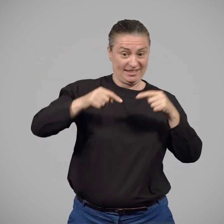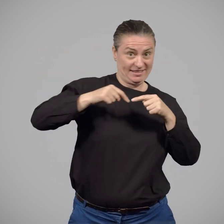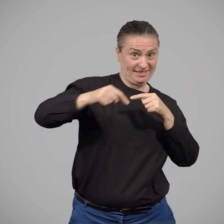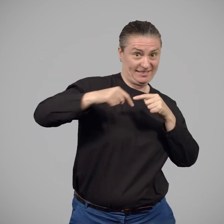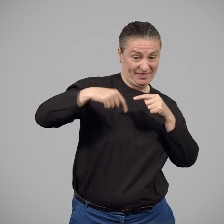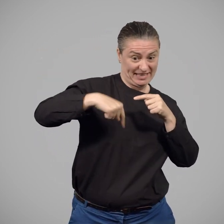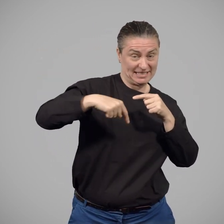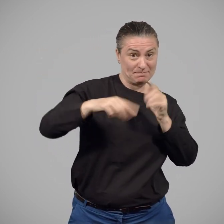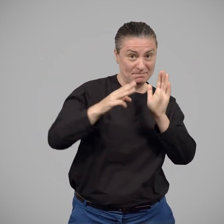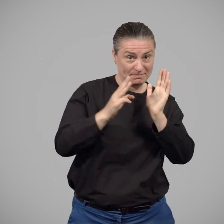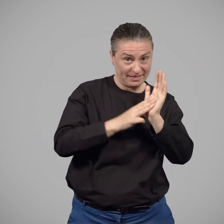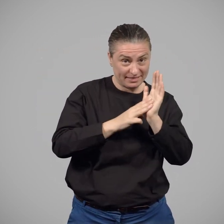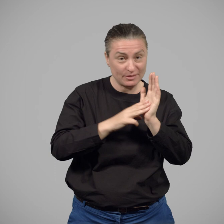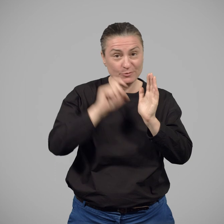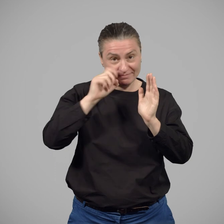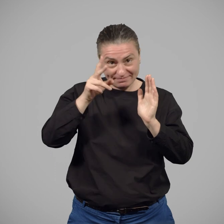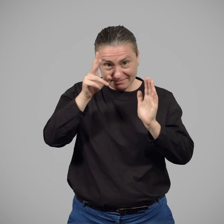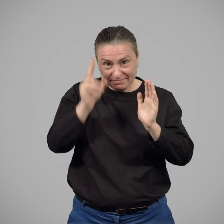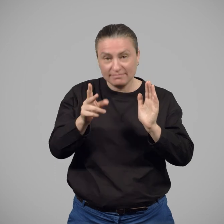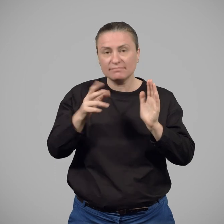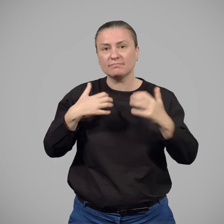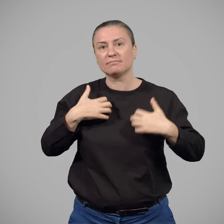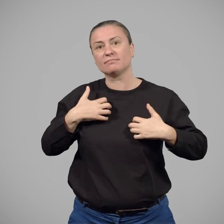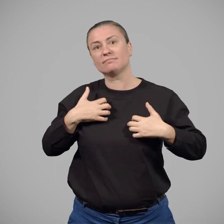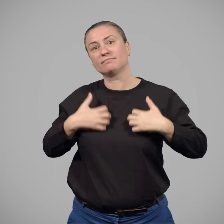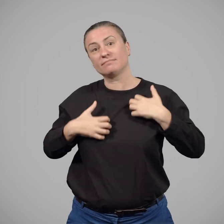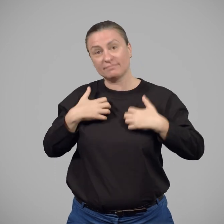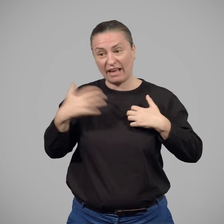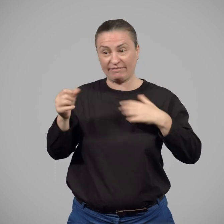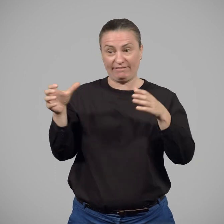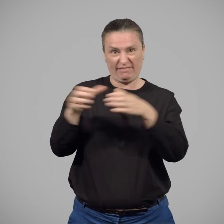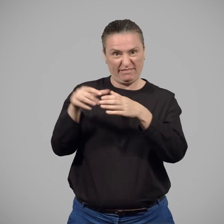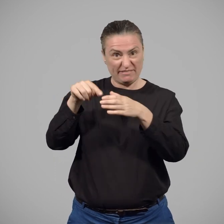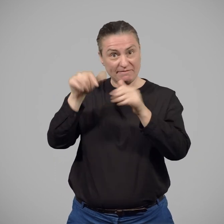Excitingly, it will be on again this month!